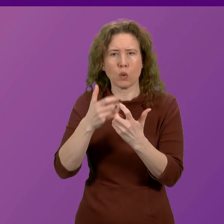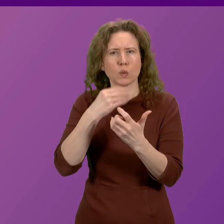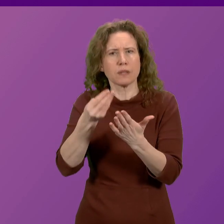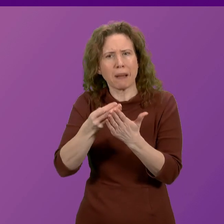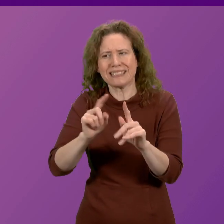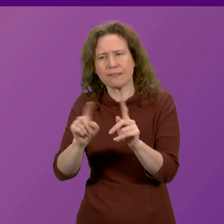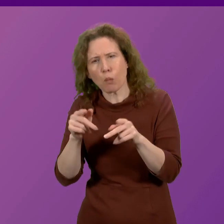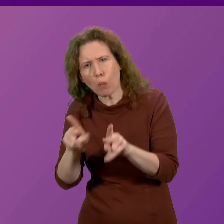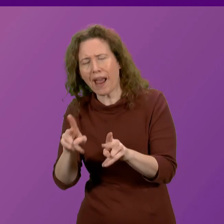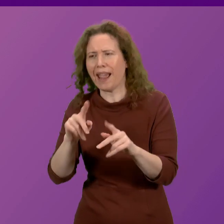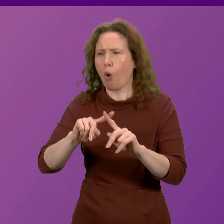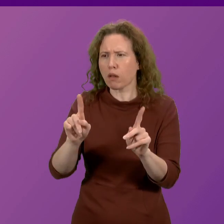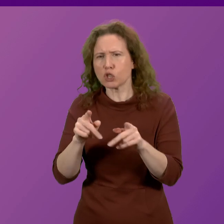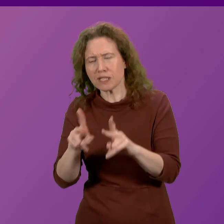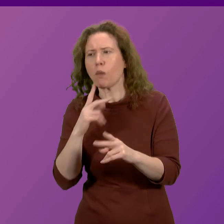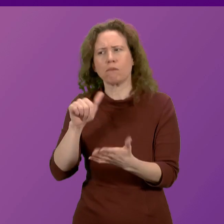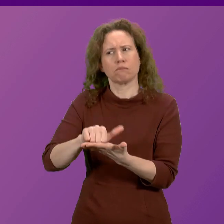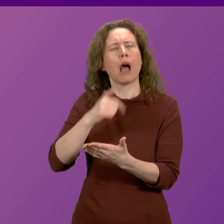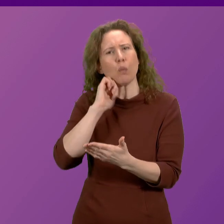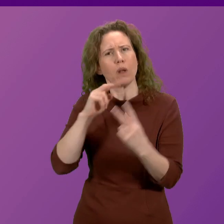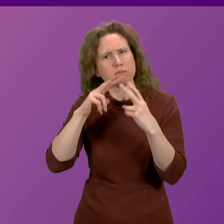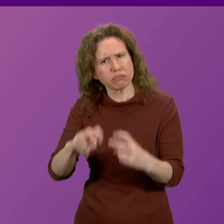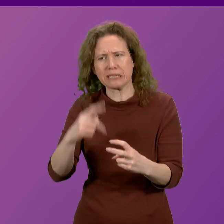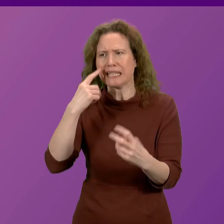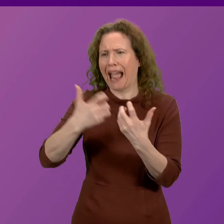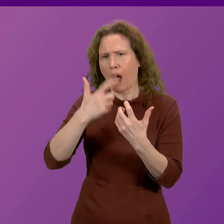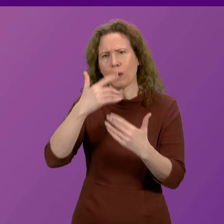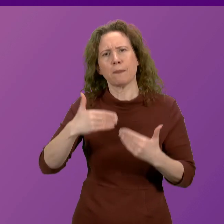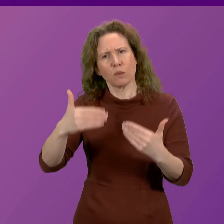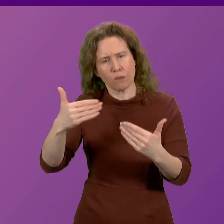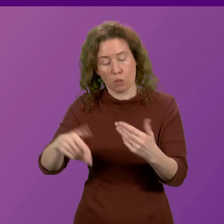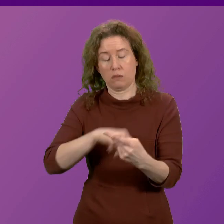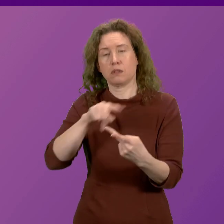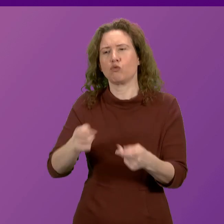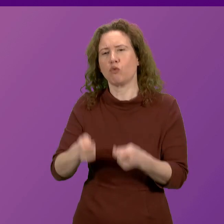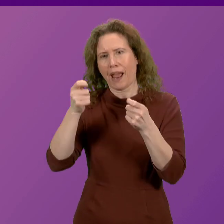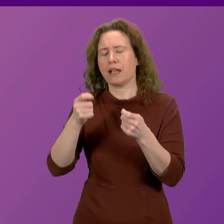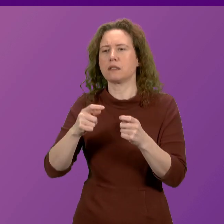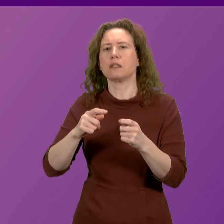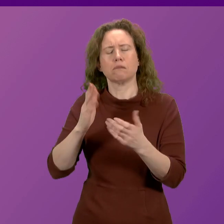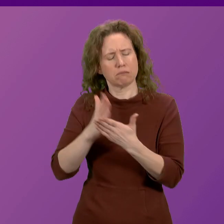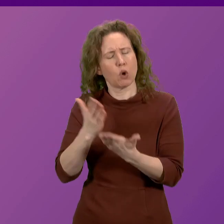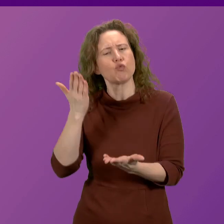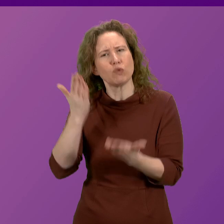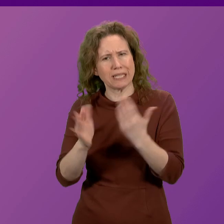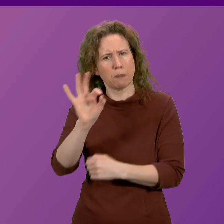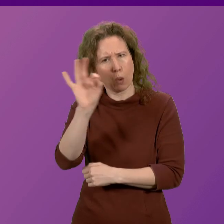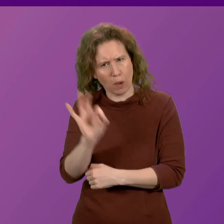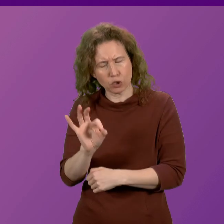so to see whether there is any other way in which the development can be taken forward. Rhoda Grant also raises a completely reasonable question about the public